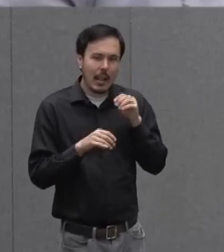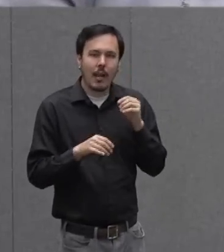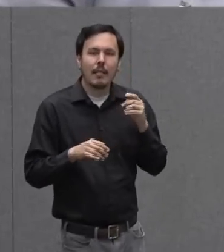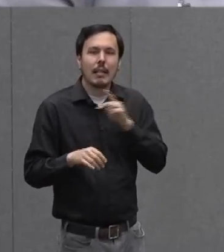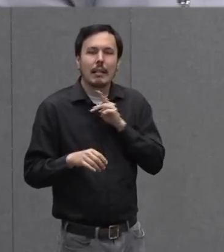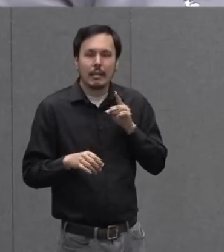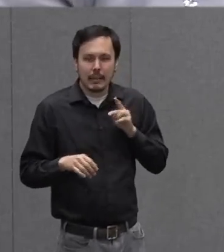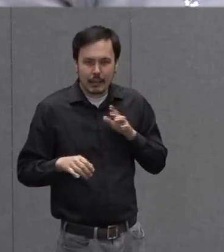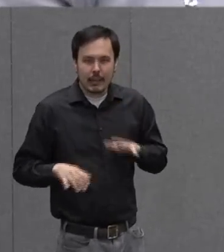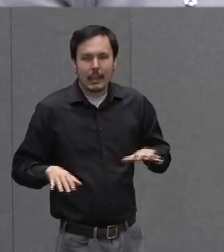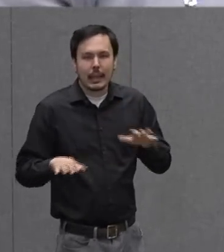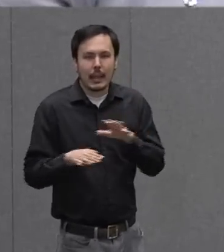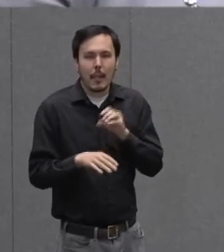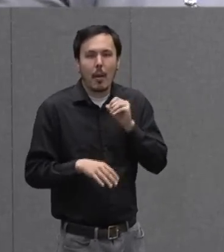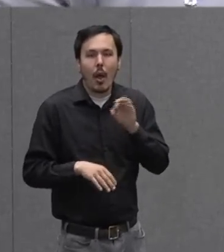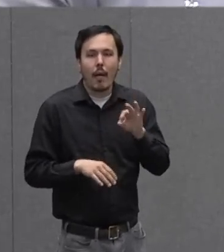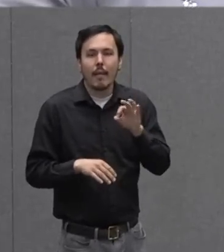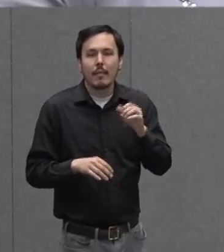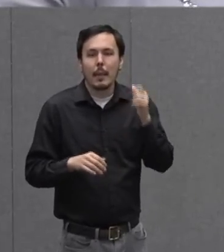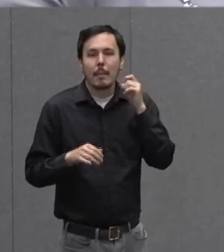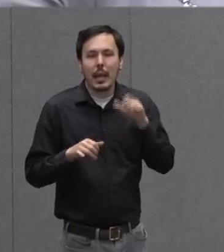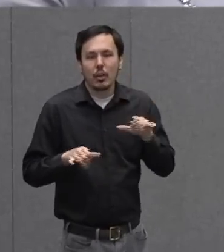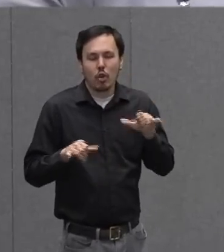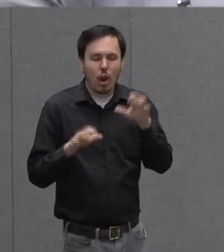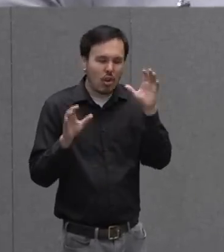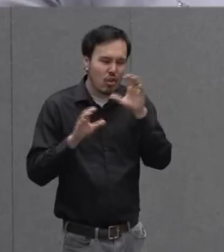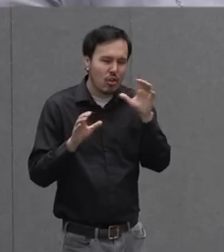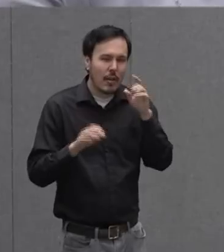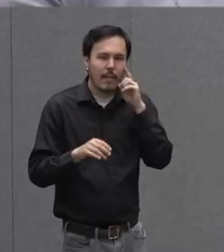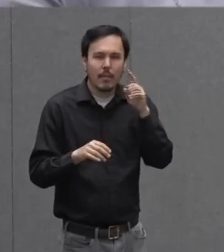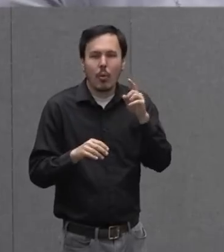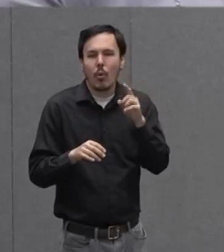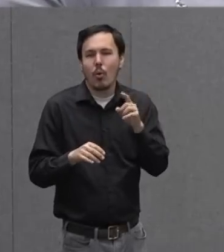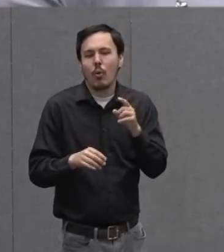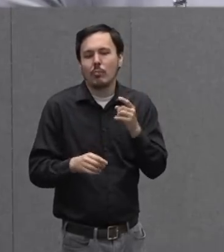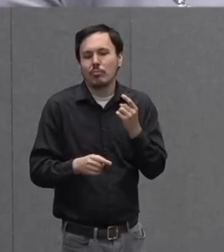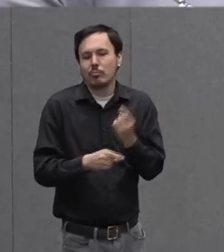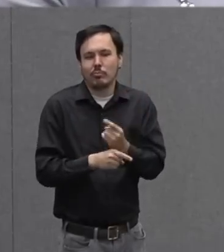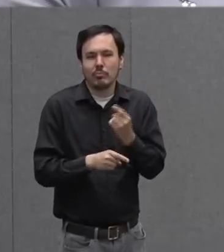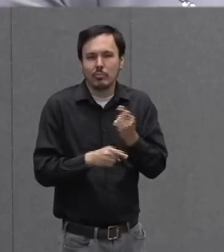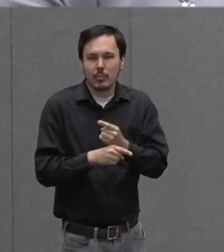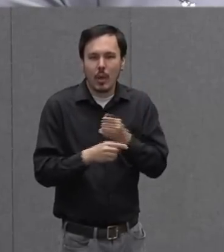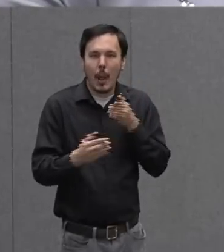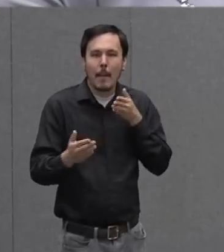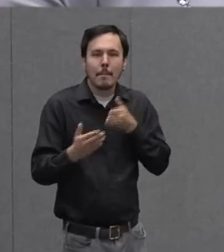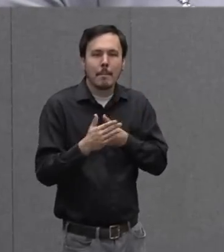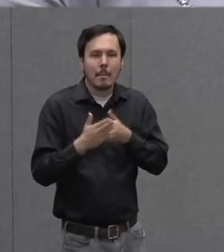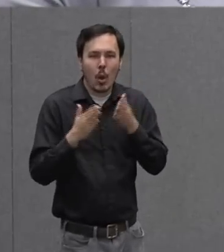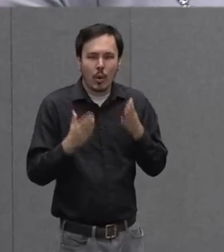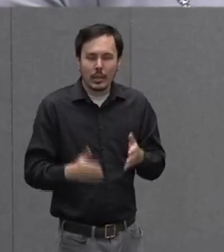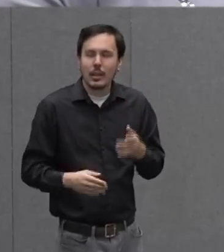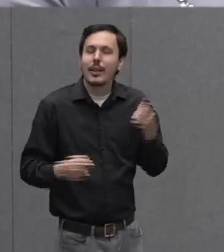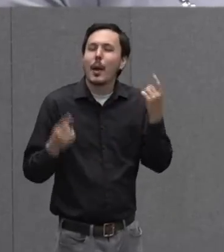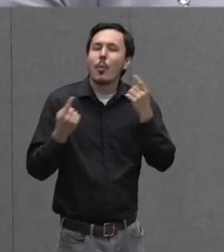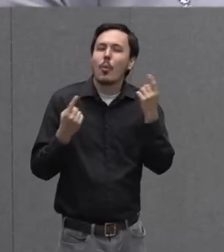still on search for a worthy opponent. I wonder who Rock could battle that would make Rock